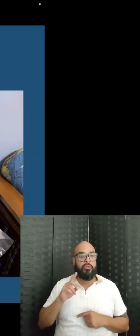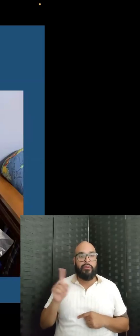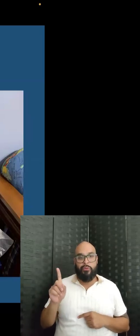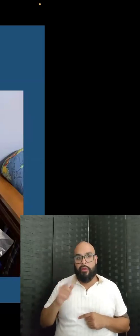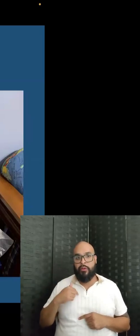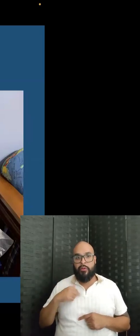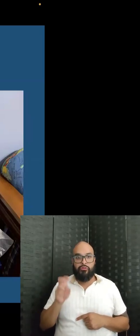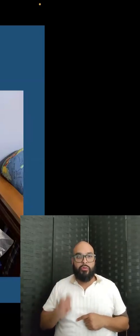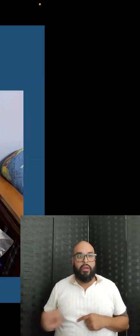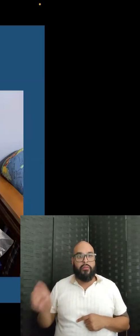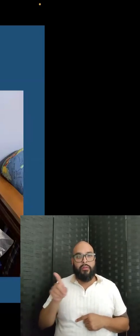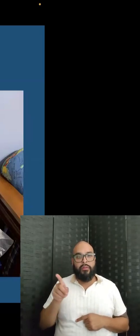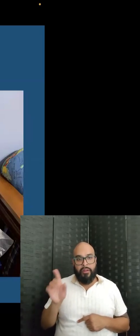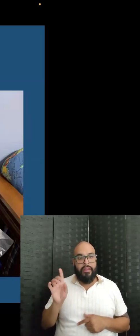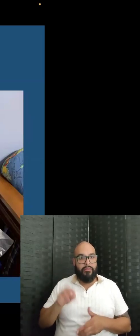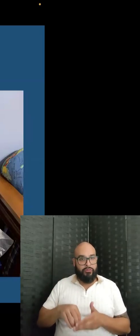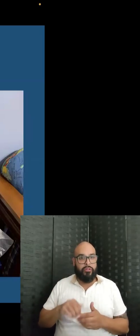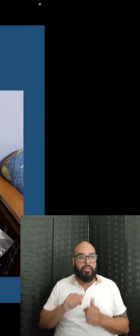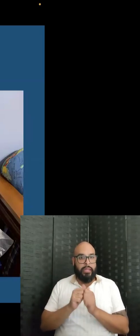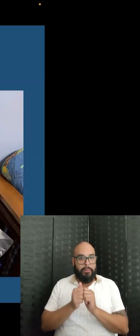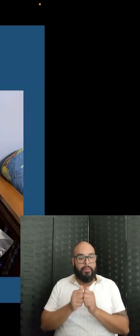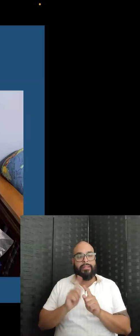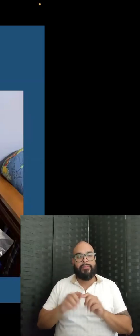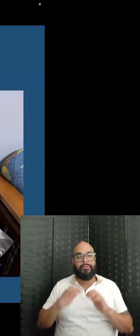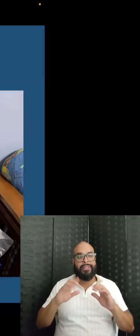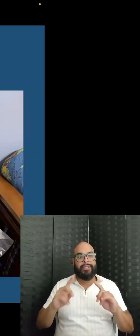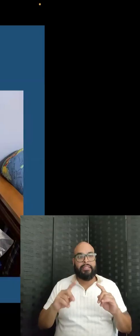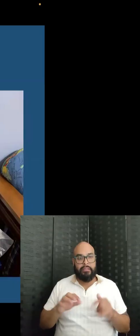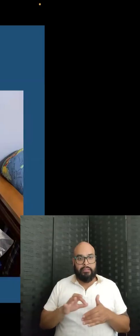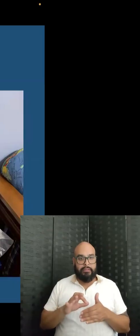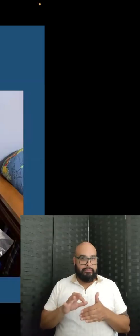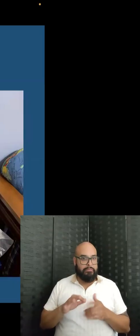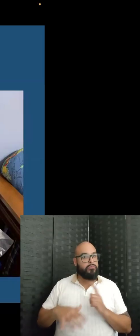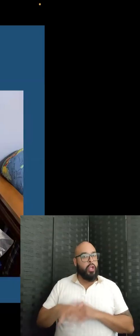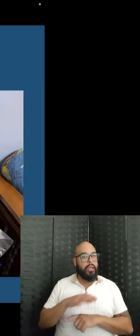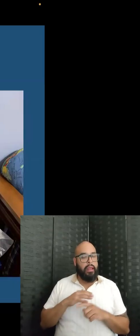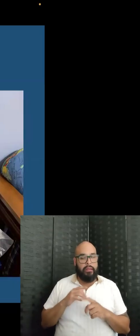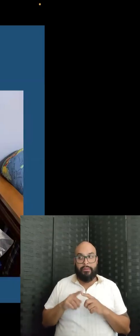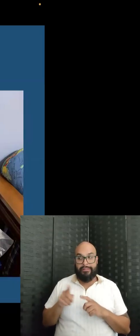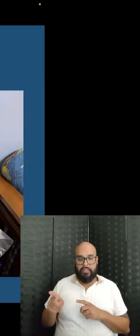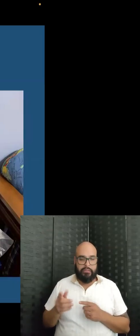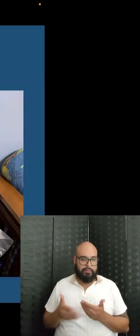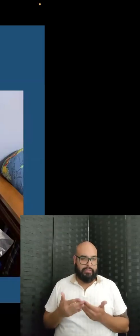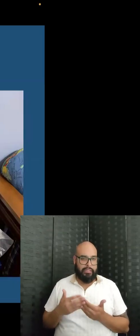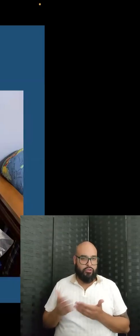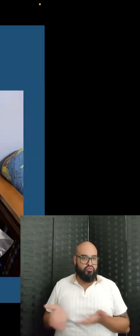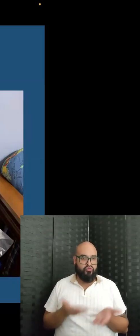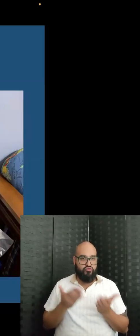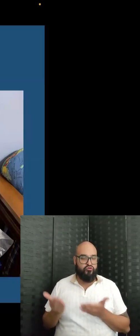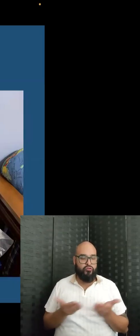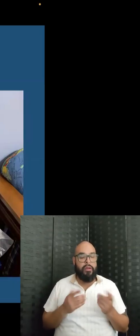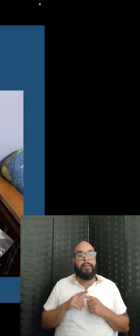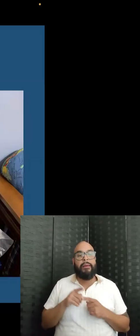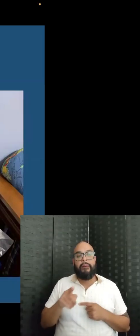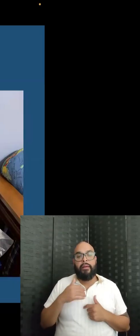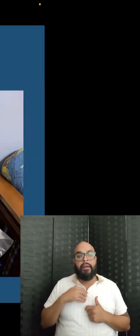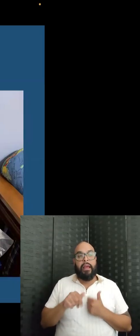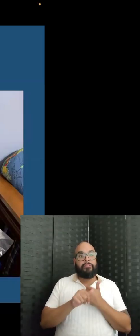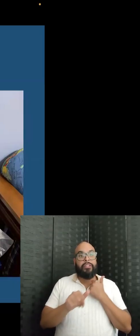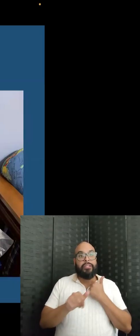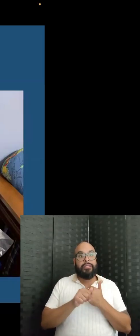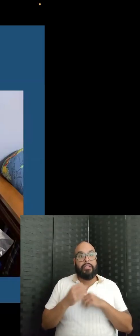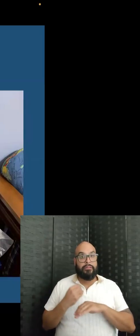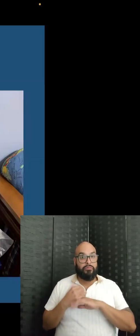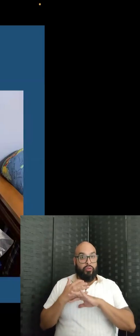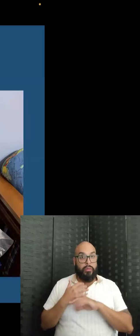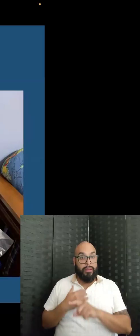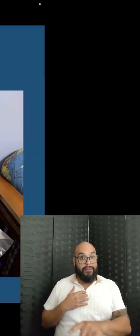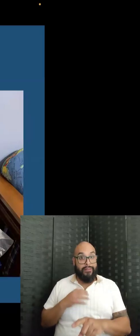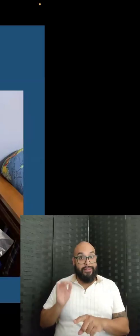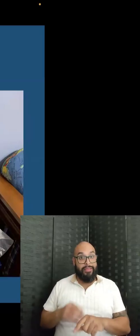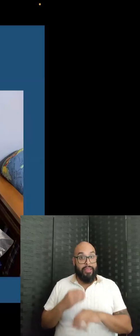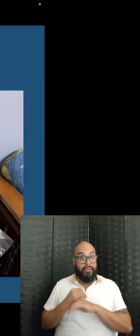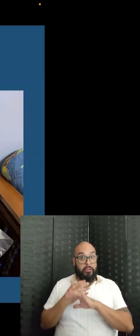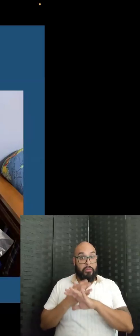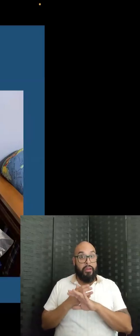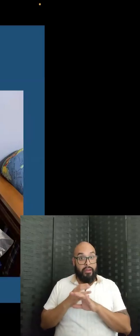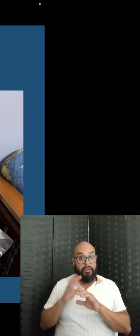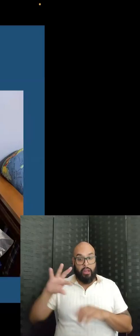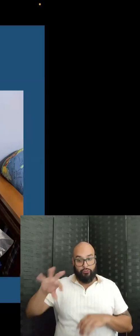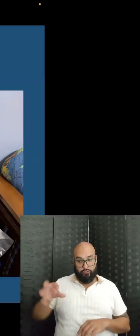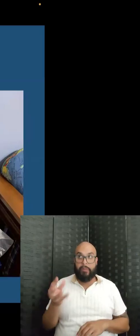He takes it with him because it's portable, but it's also has a distance camera so that camera can flip and it can look at what's directly under it, as you see there with that mess of papers.